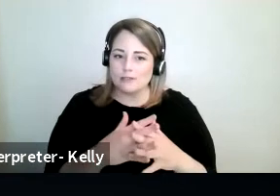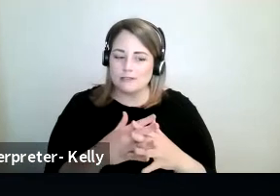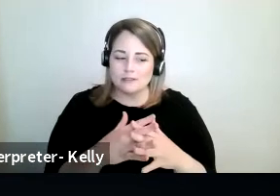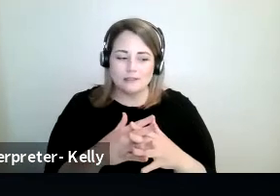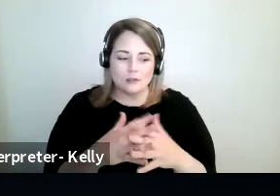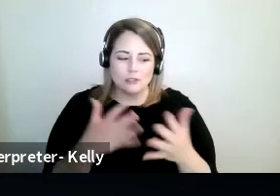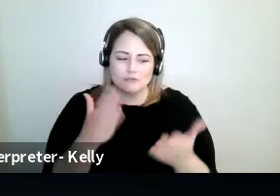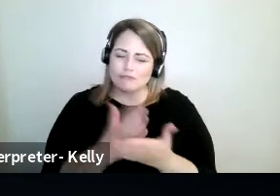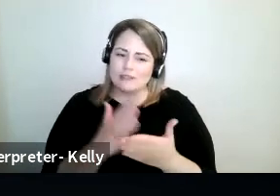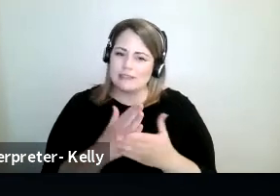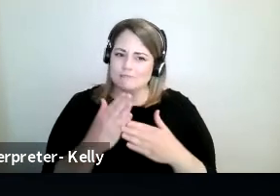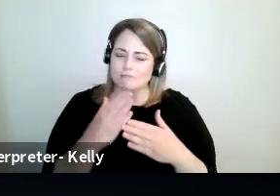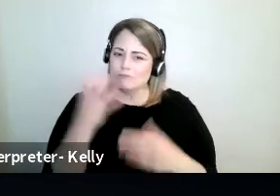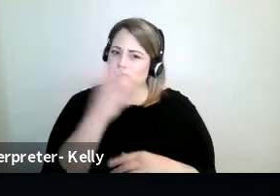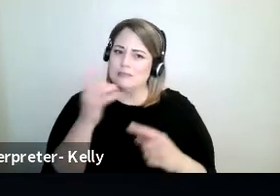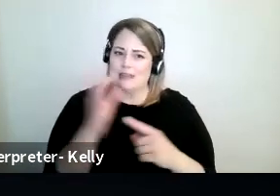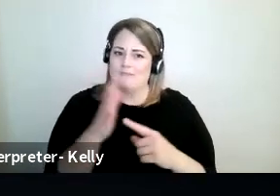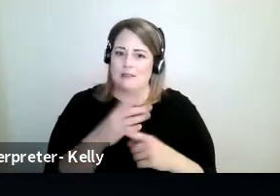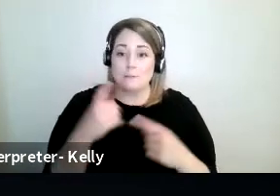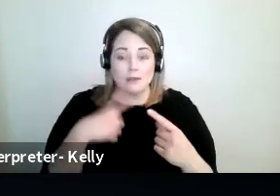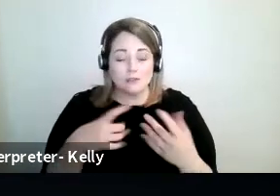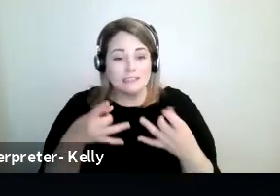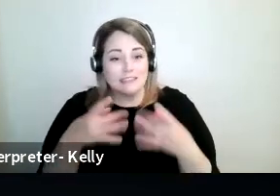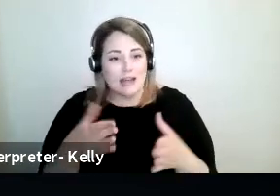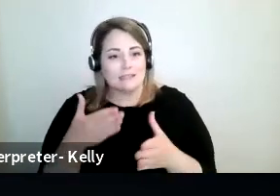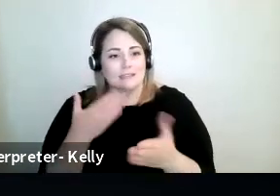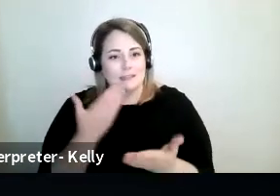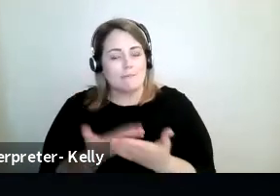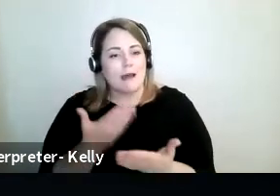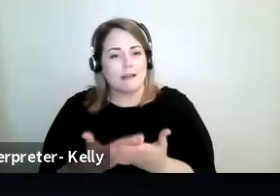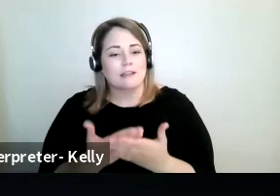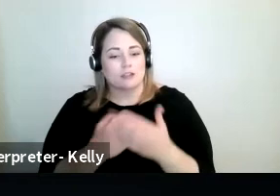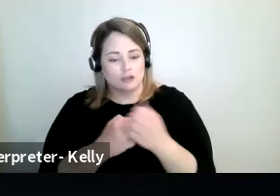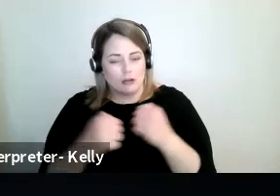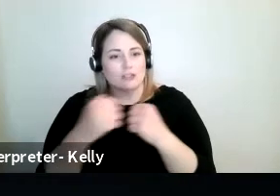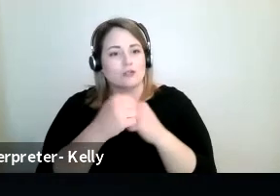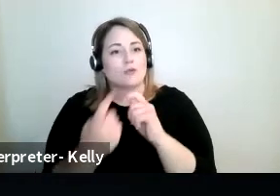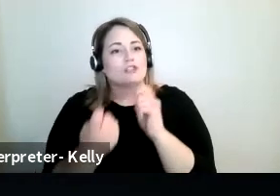it starts demanding structural changes that are oppressing students from a range of